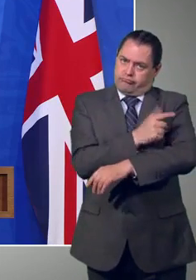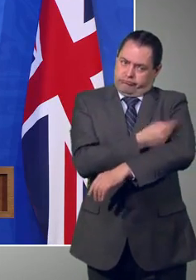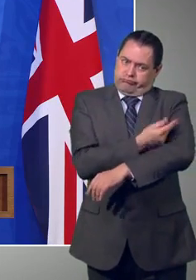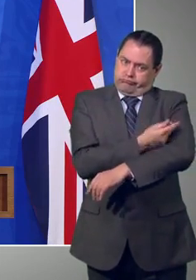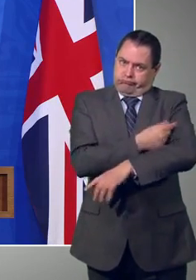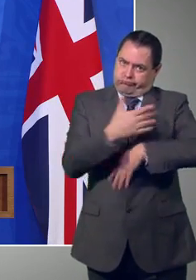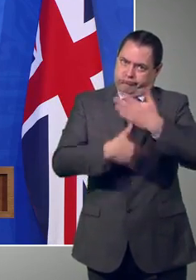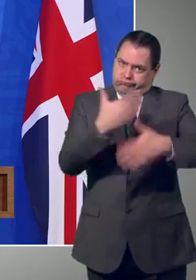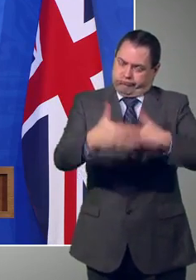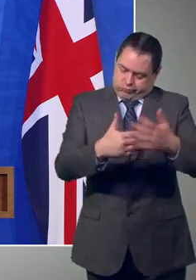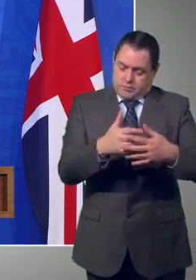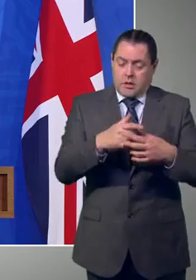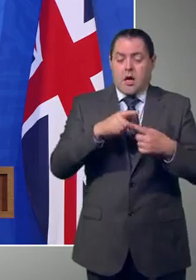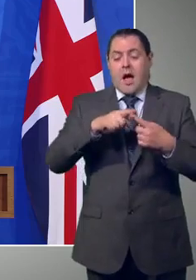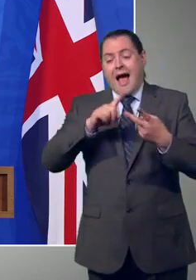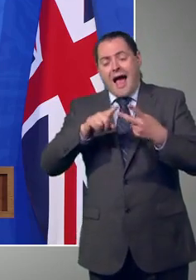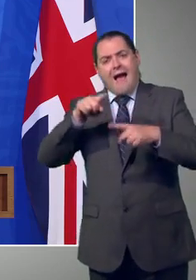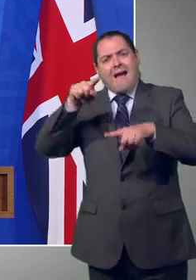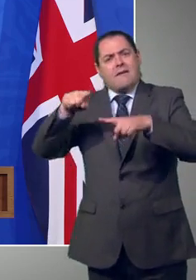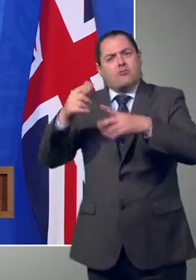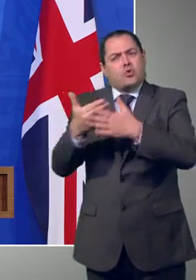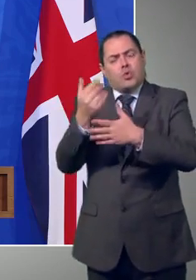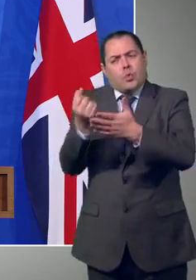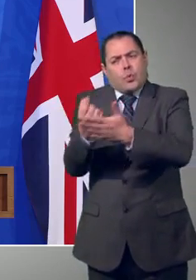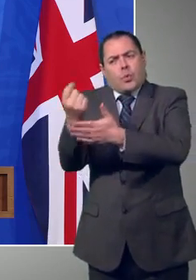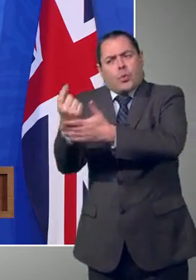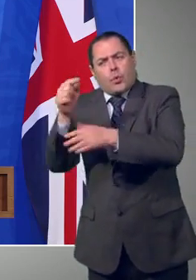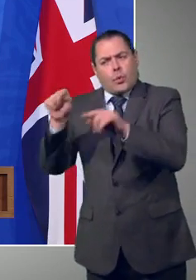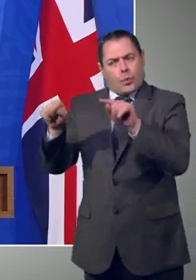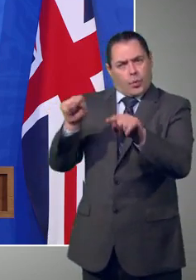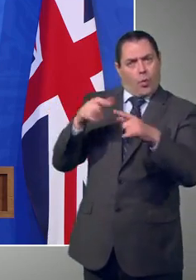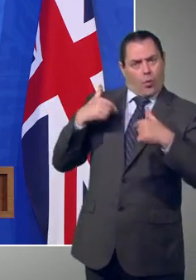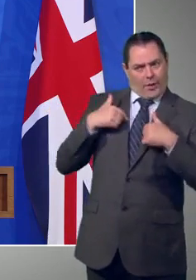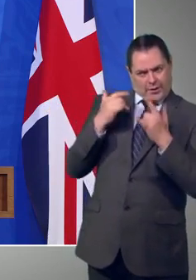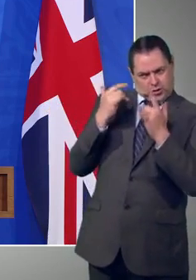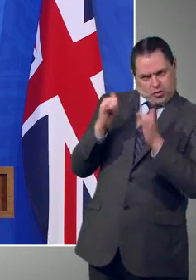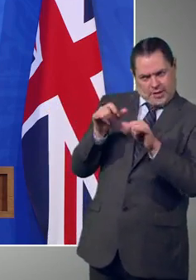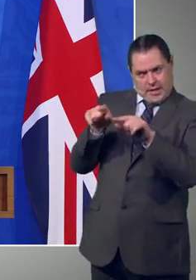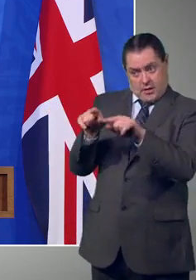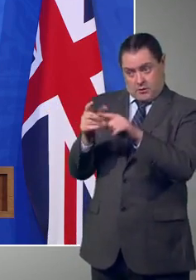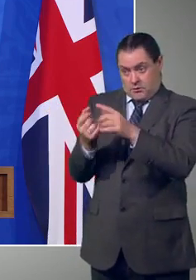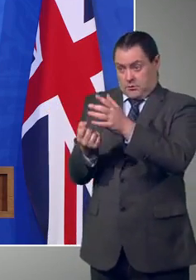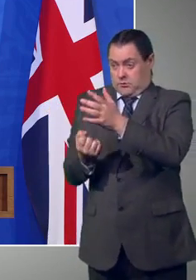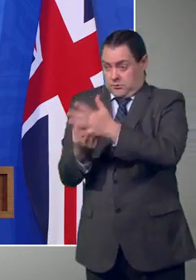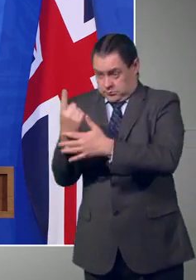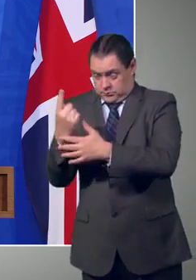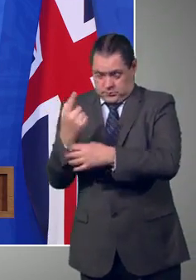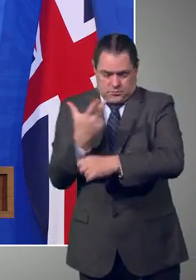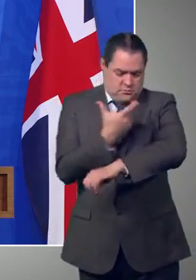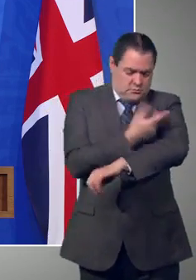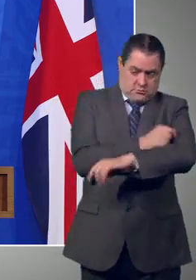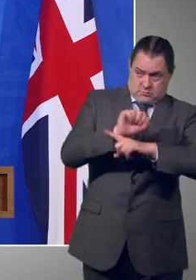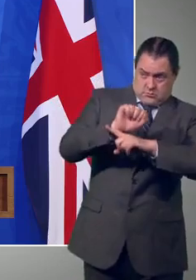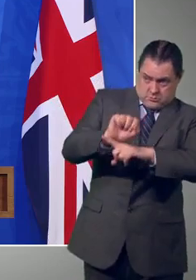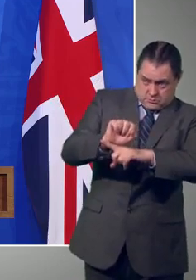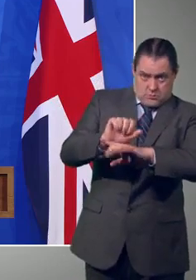carefully to check the effectiveness of the vaccines